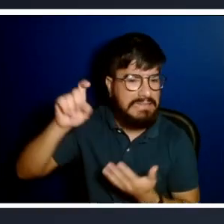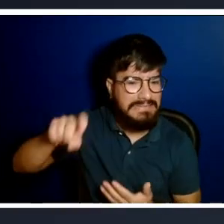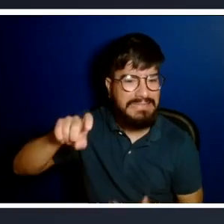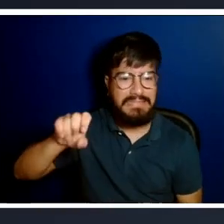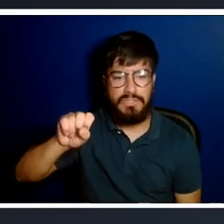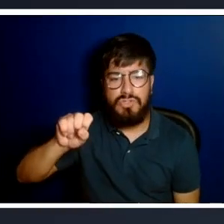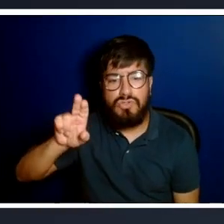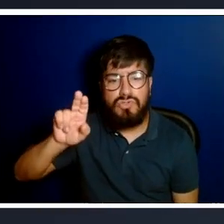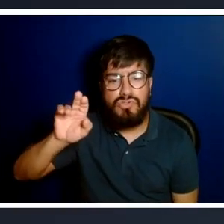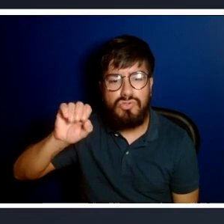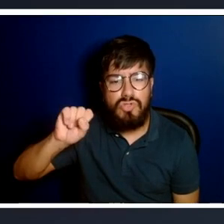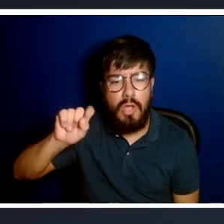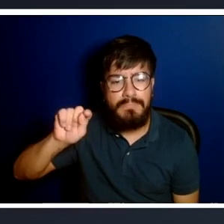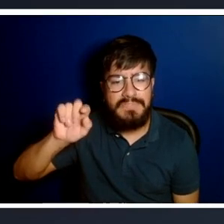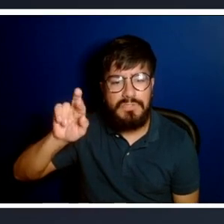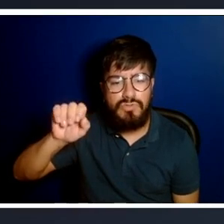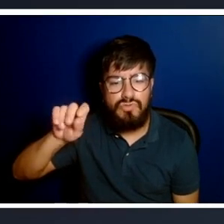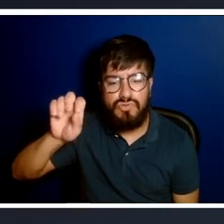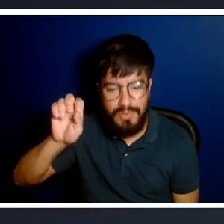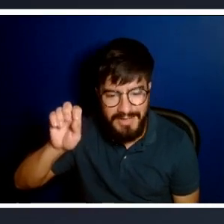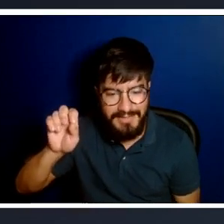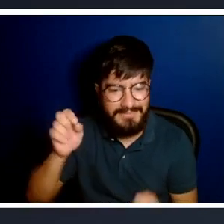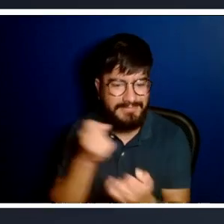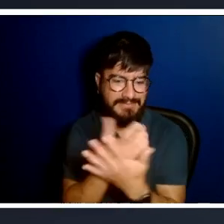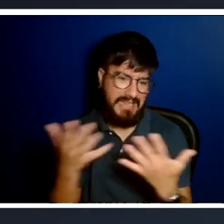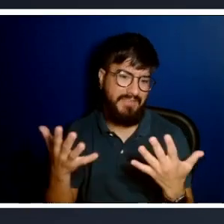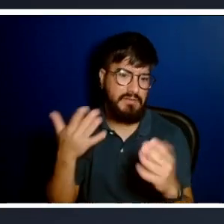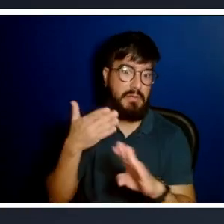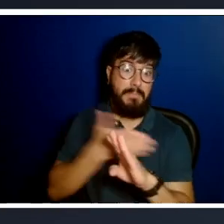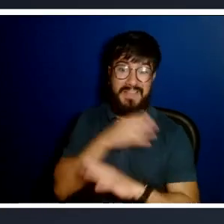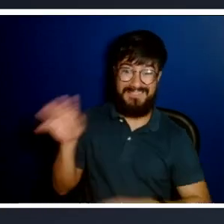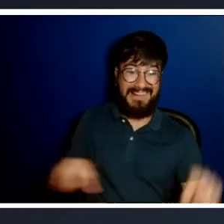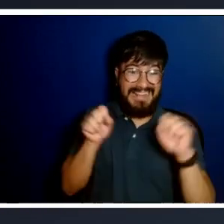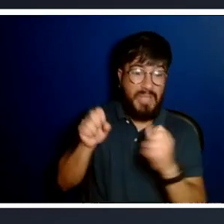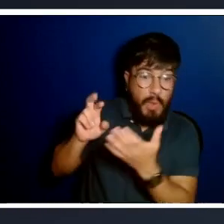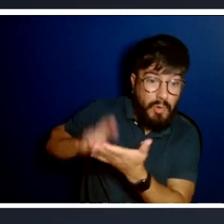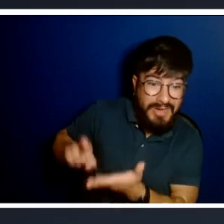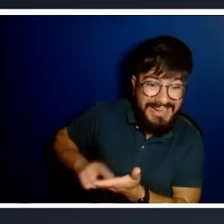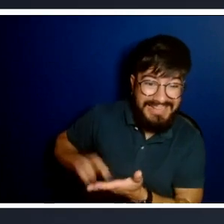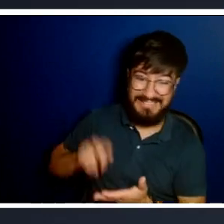all of these things you'd have to do your research on, make sure you can provide them and with some